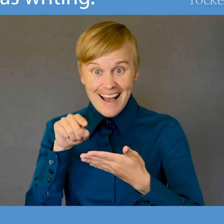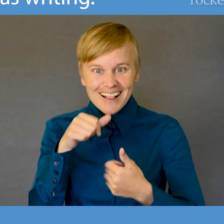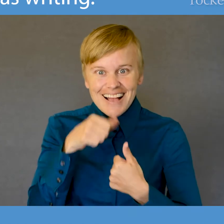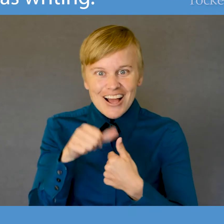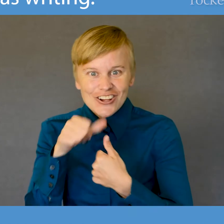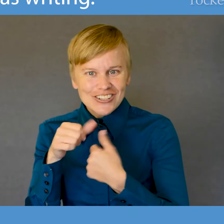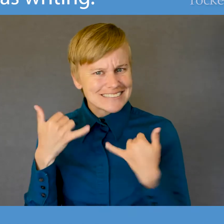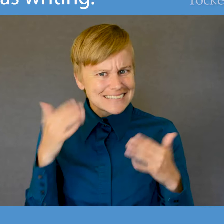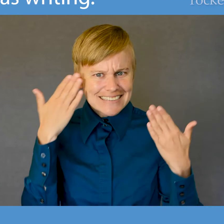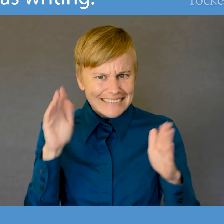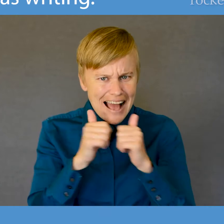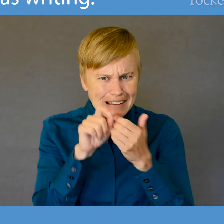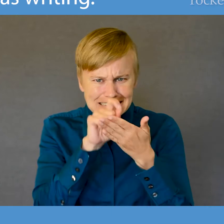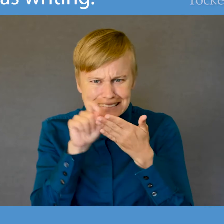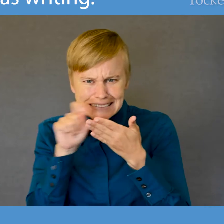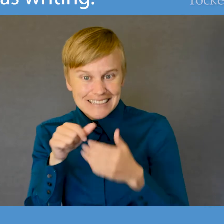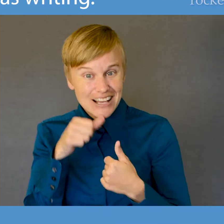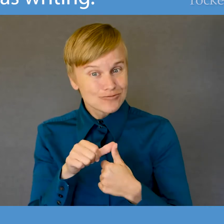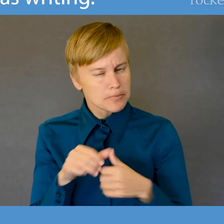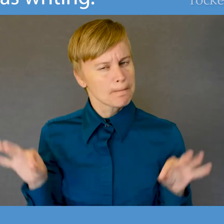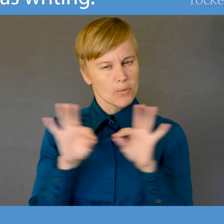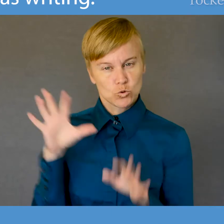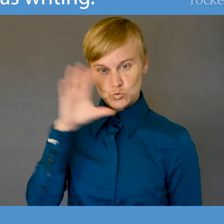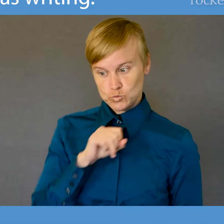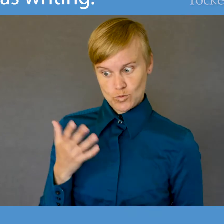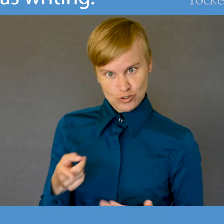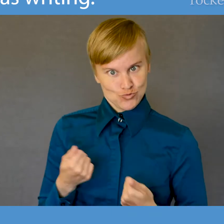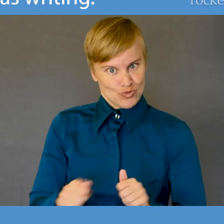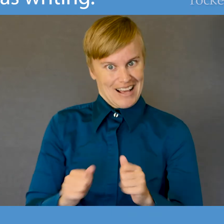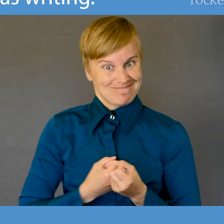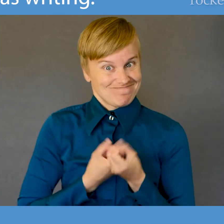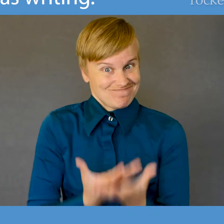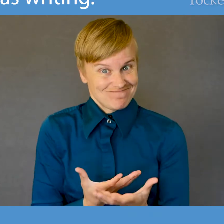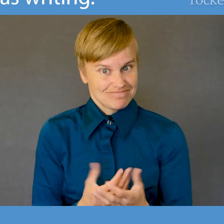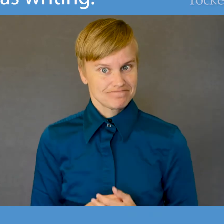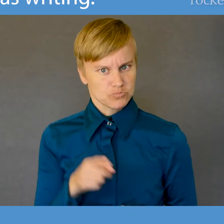or maybe letters that they can't yet form. But you're always assuming it says something.